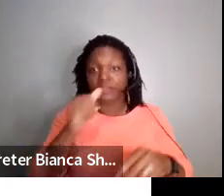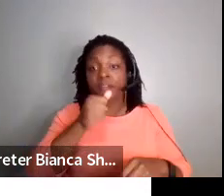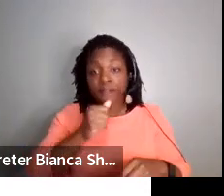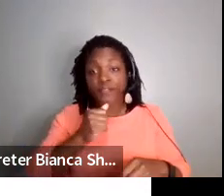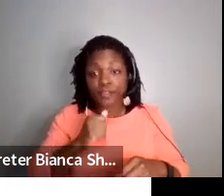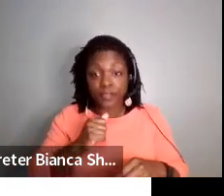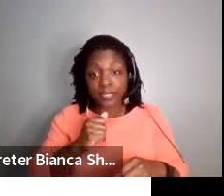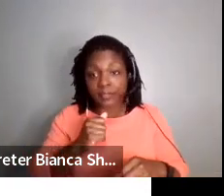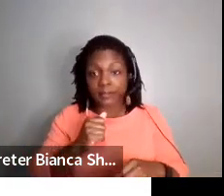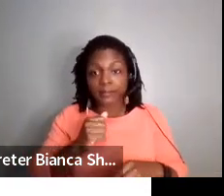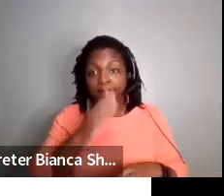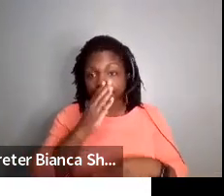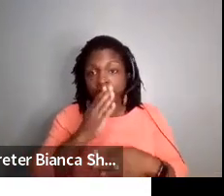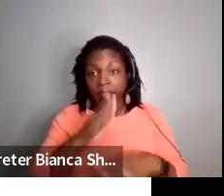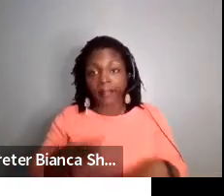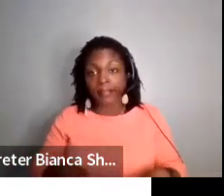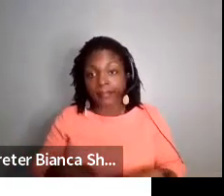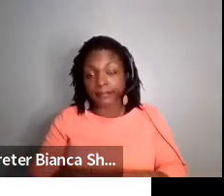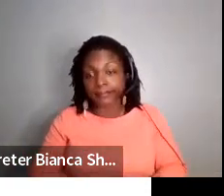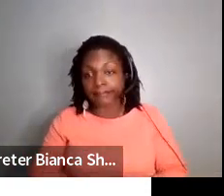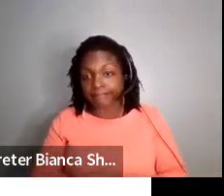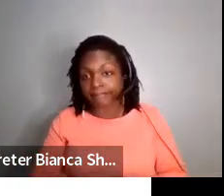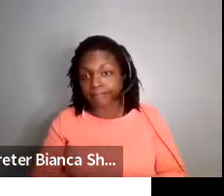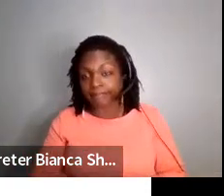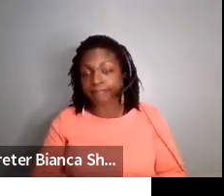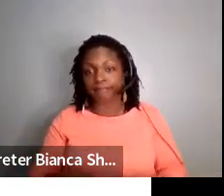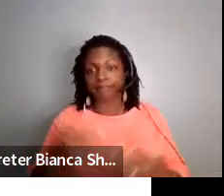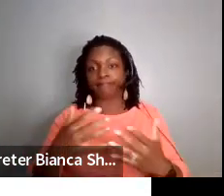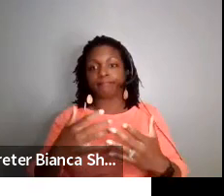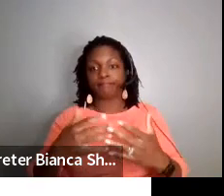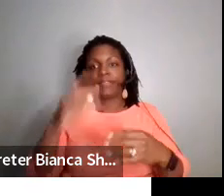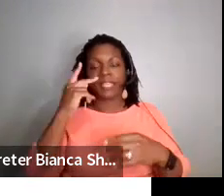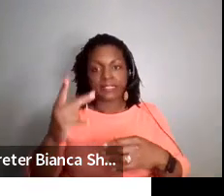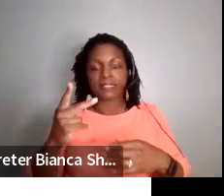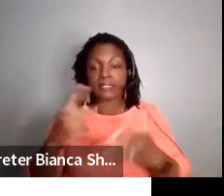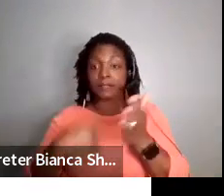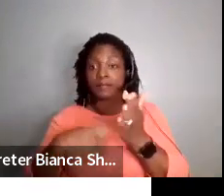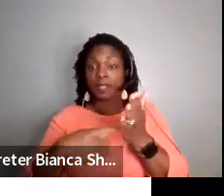Okay, and I can see anxiety coming out in my students when they are taking an exam.